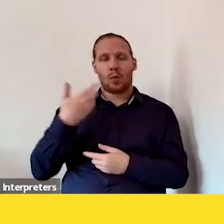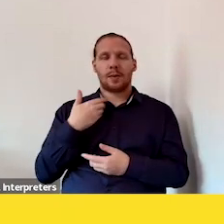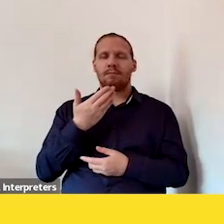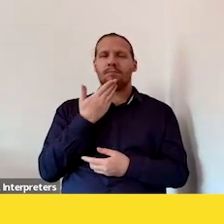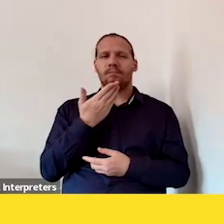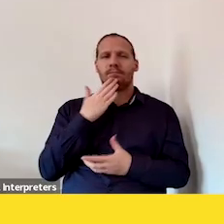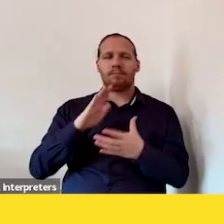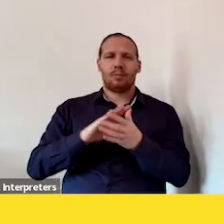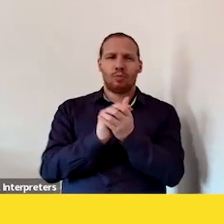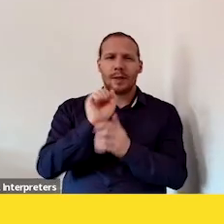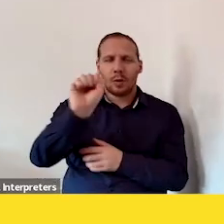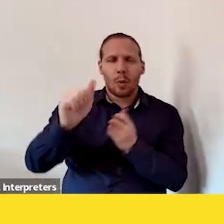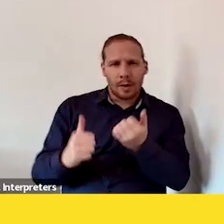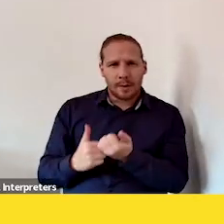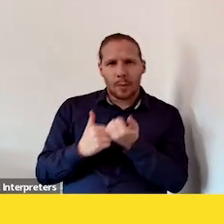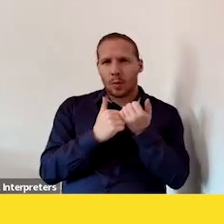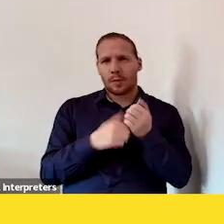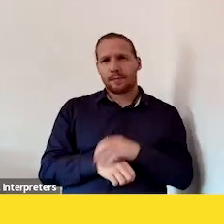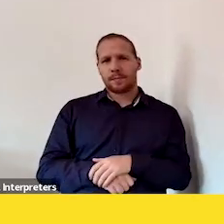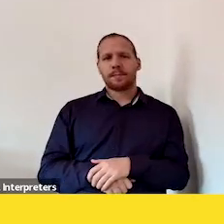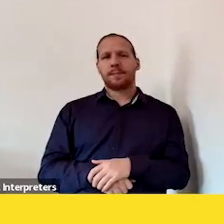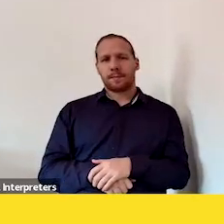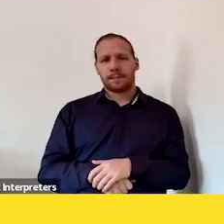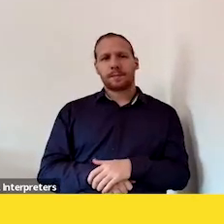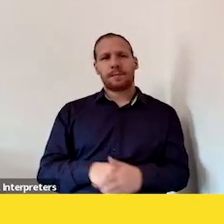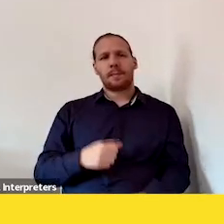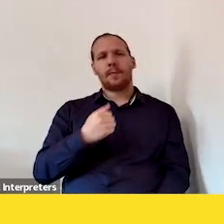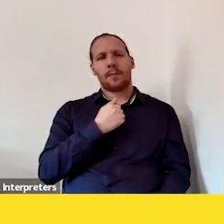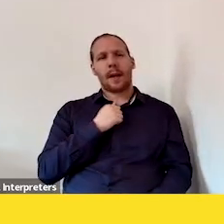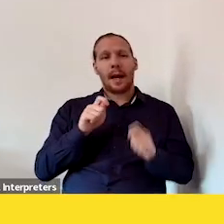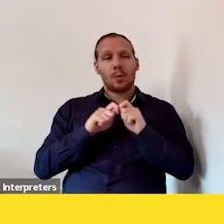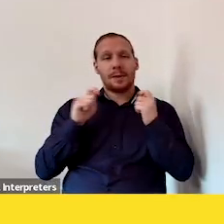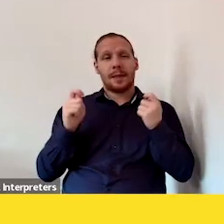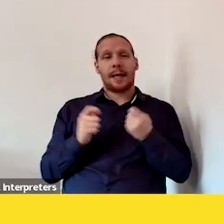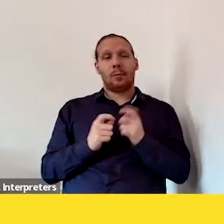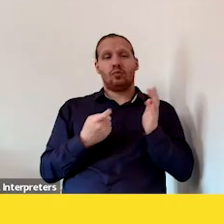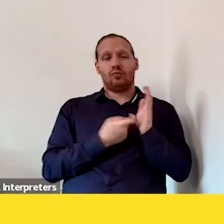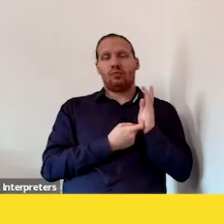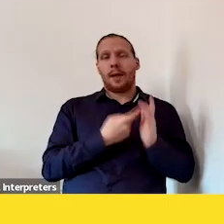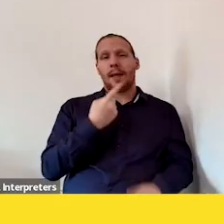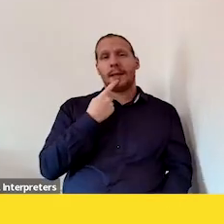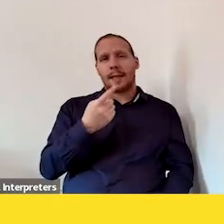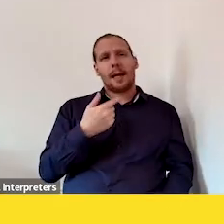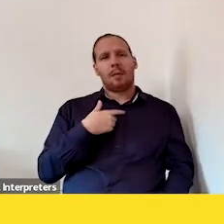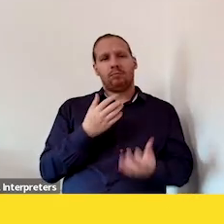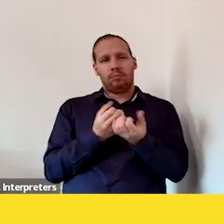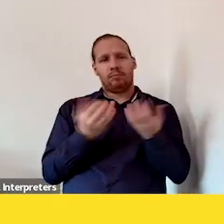The Growing up in New Zealand team, Rebecca mentioned the huge amount of work that goes into what we produce and these reports,